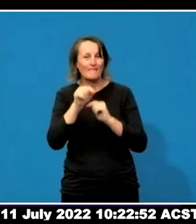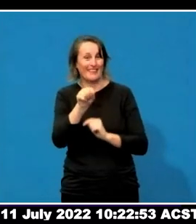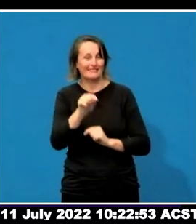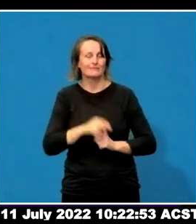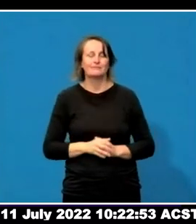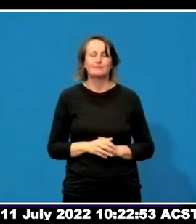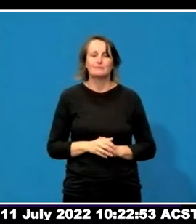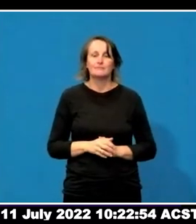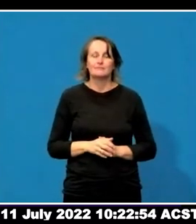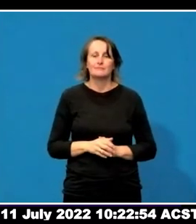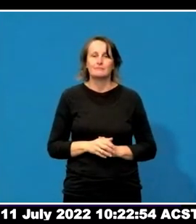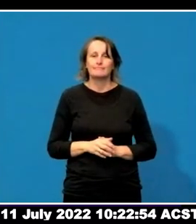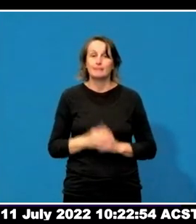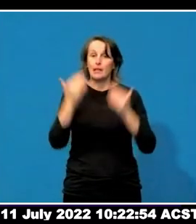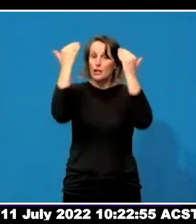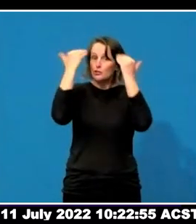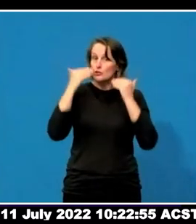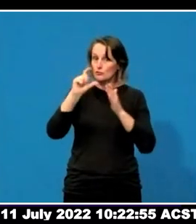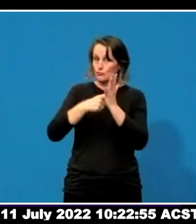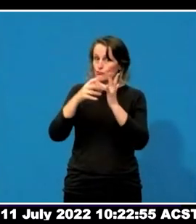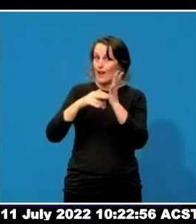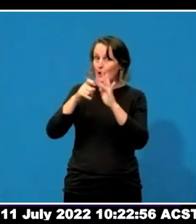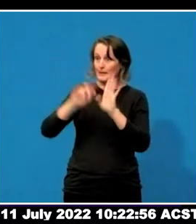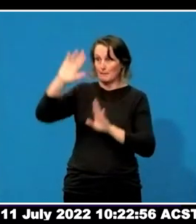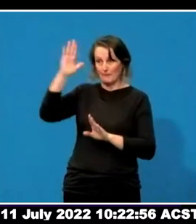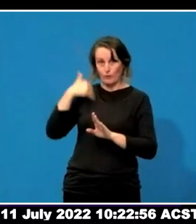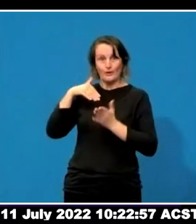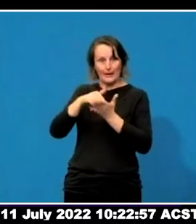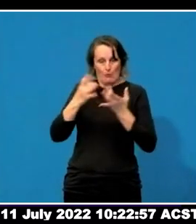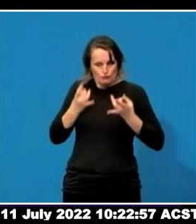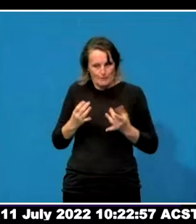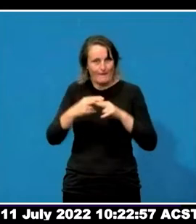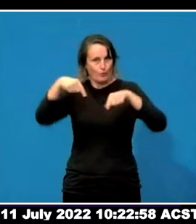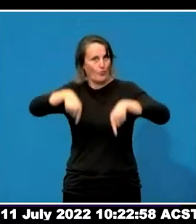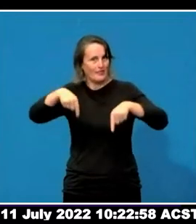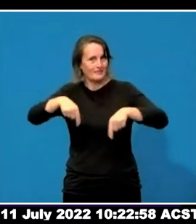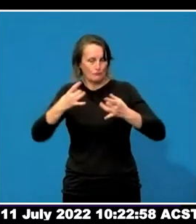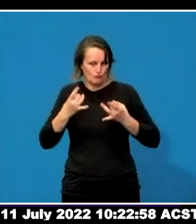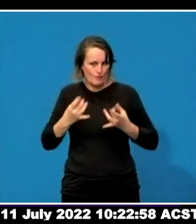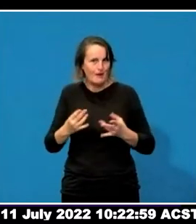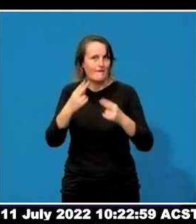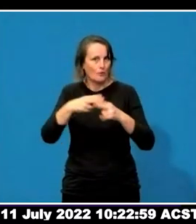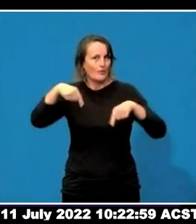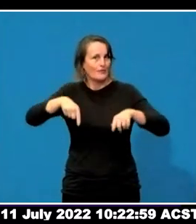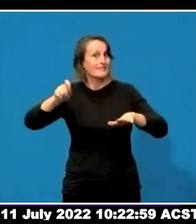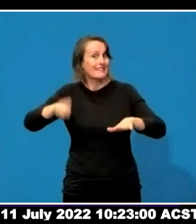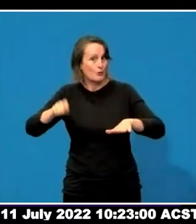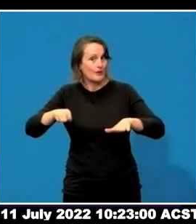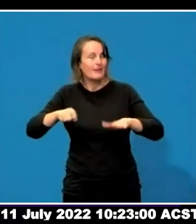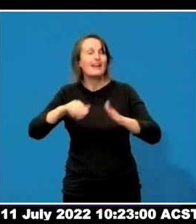He was also involved in the preparations for this public hearing prior to his appointment to the Supreme Court of Queensland.